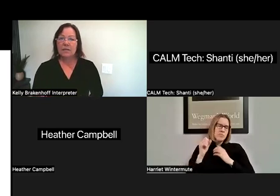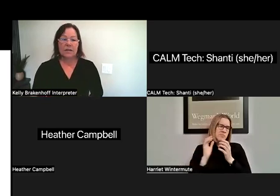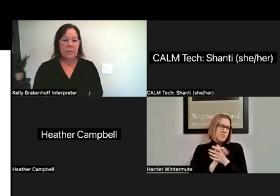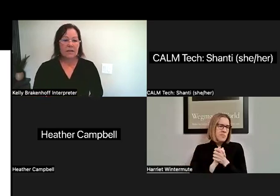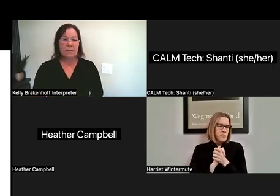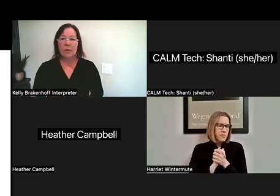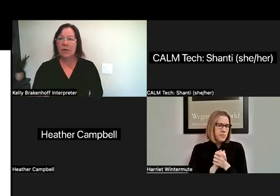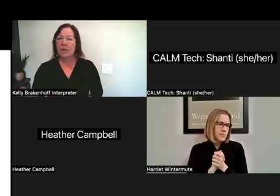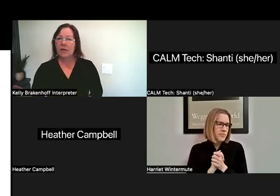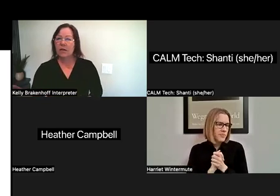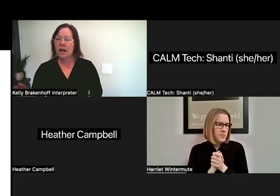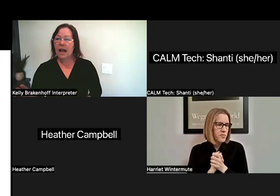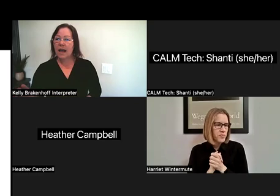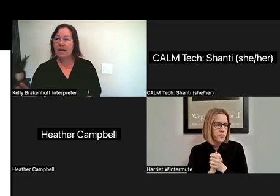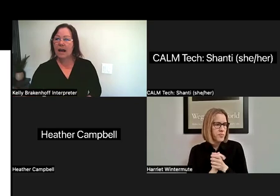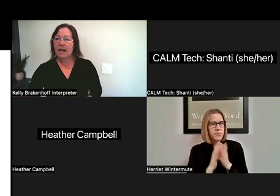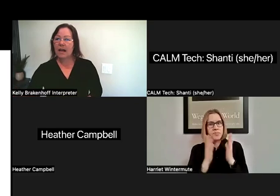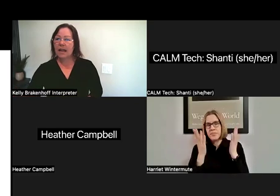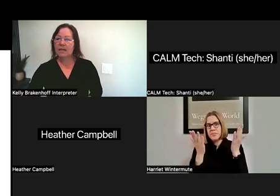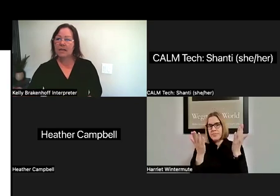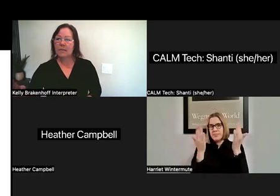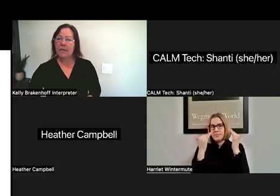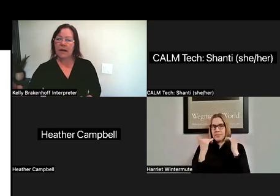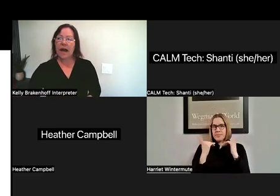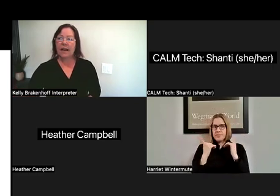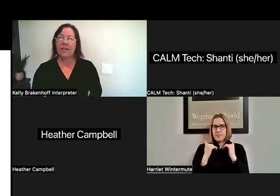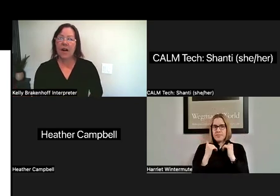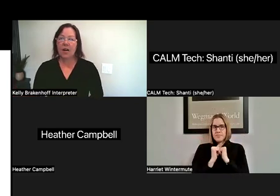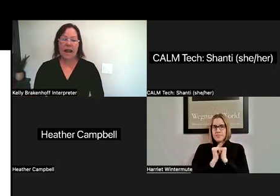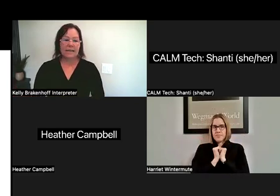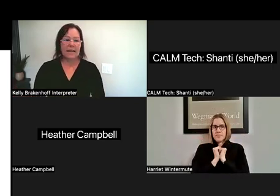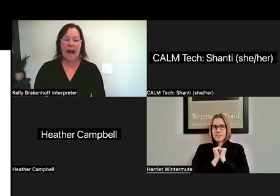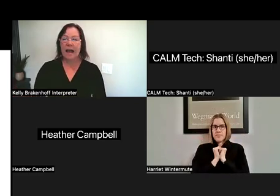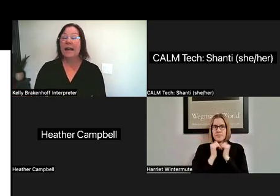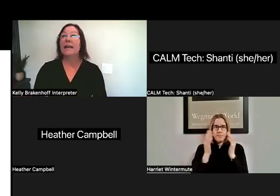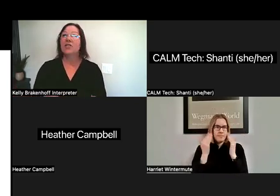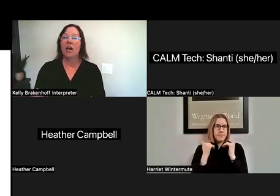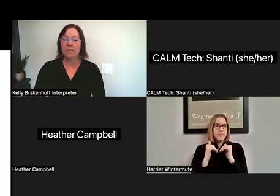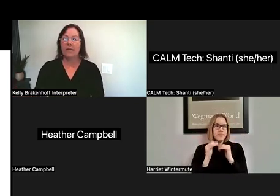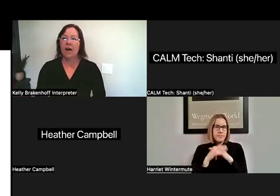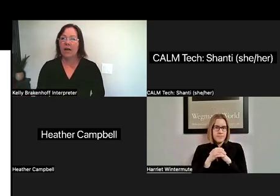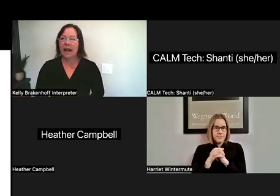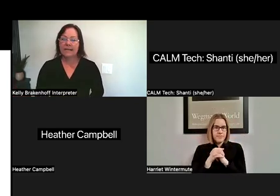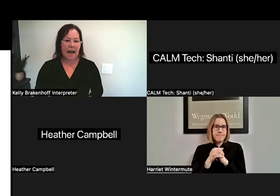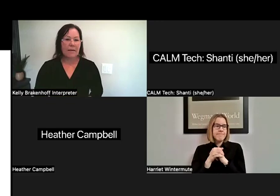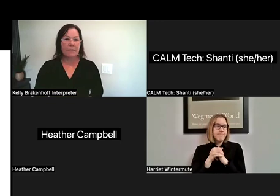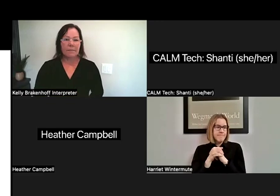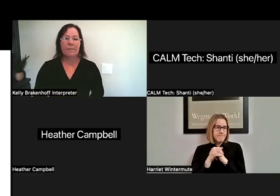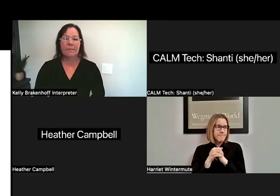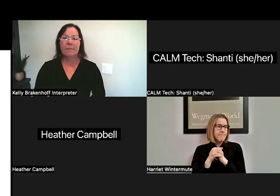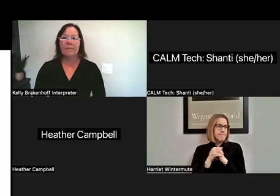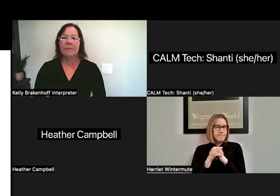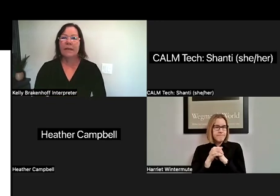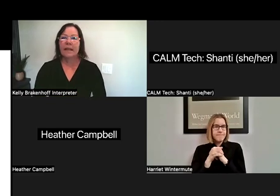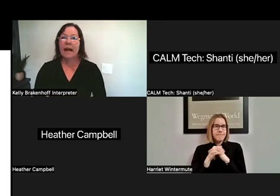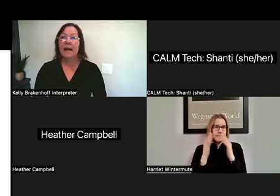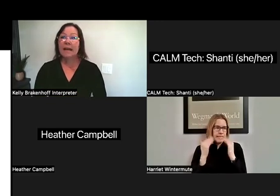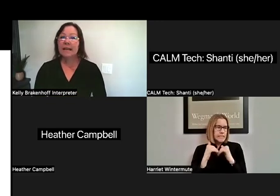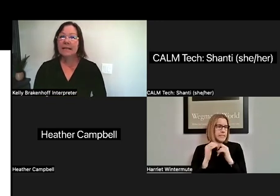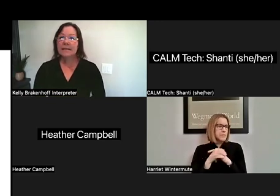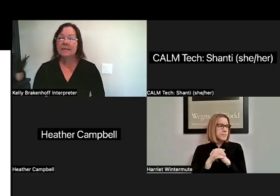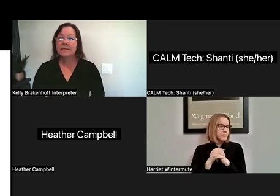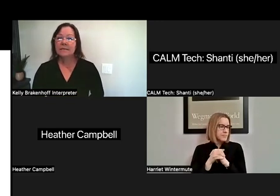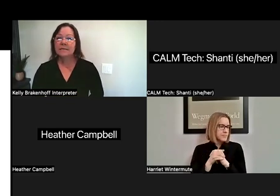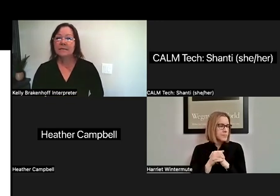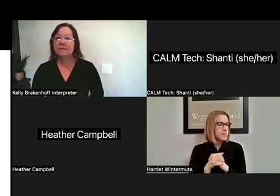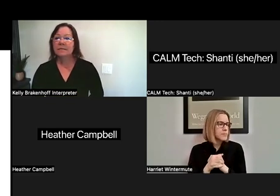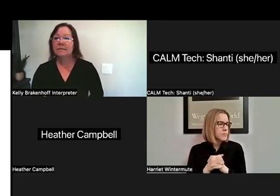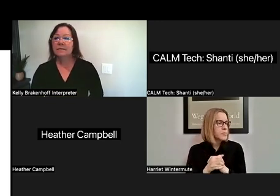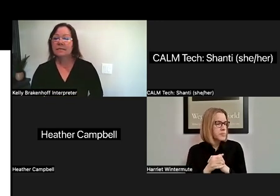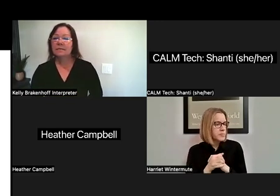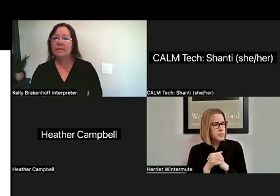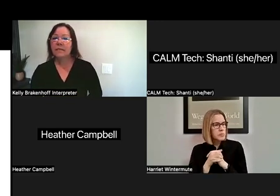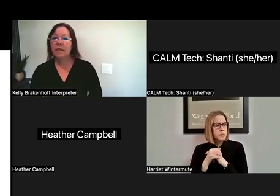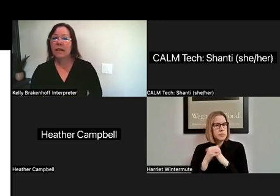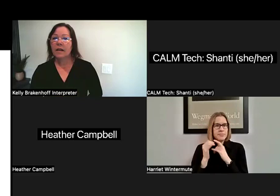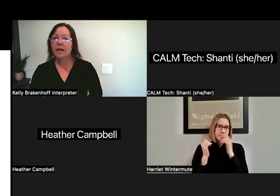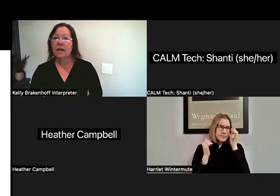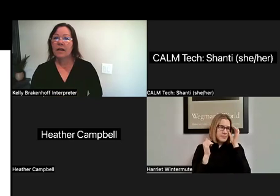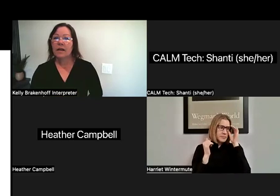is responsible and each line of the RACI. Each column of the RACI. Next.